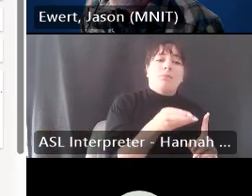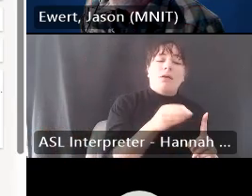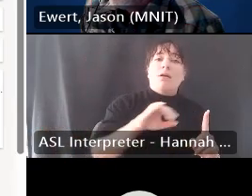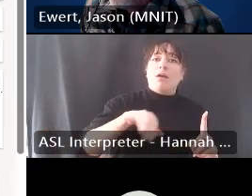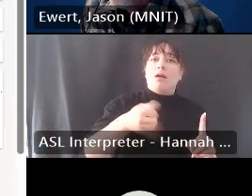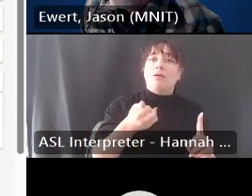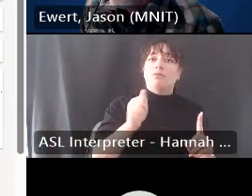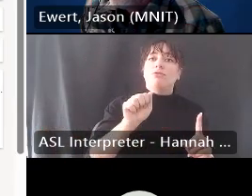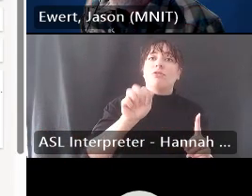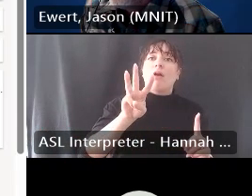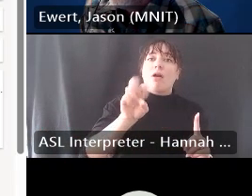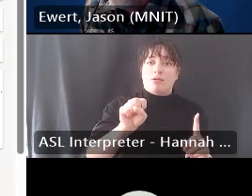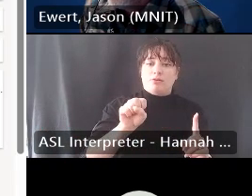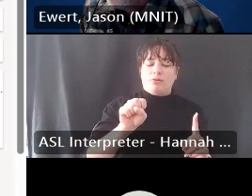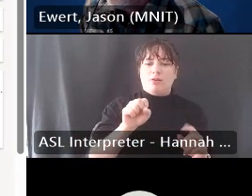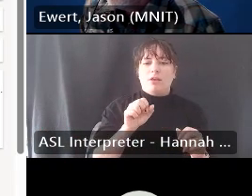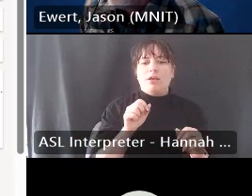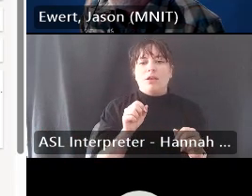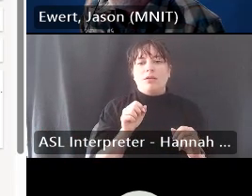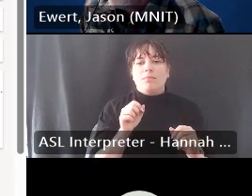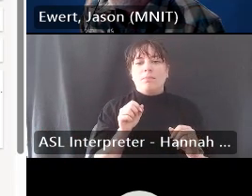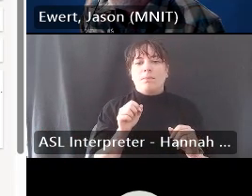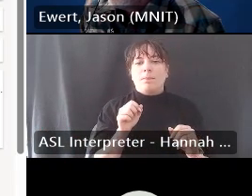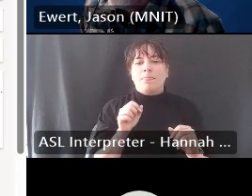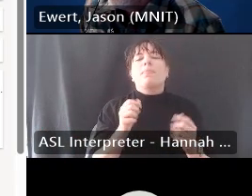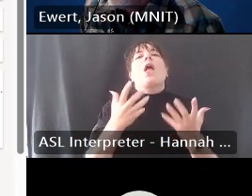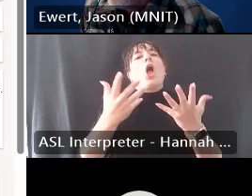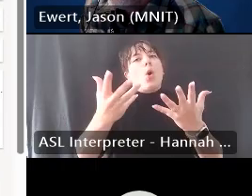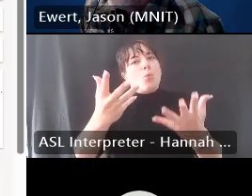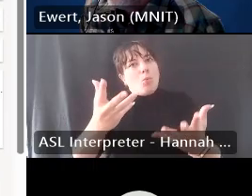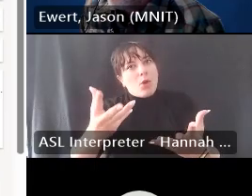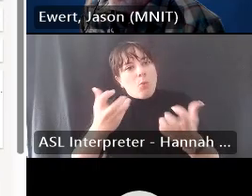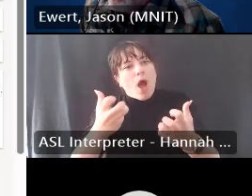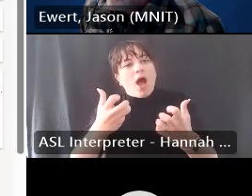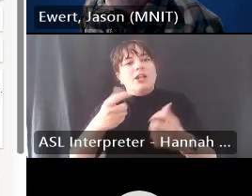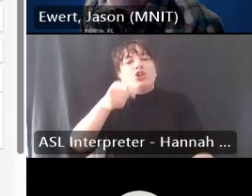we did this, because we wanted you to see what it was like from a user perspective